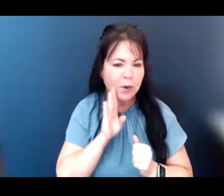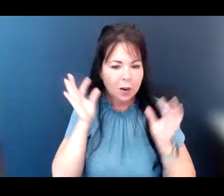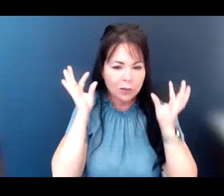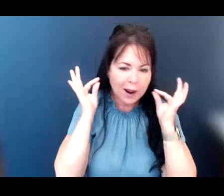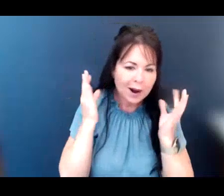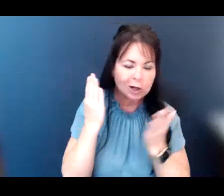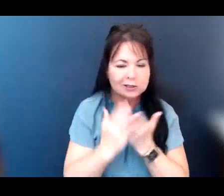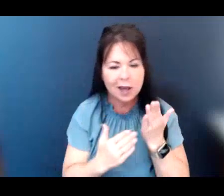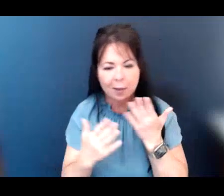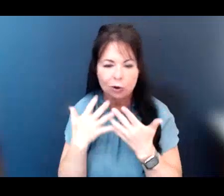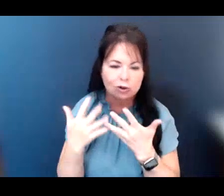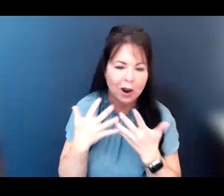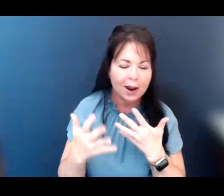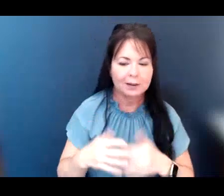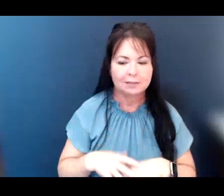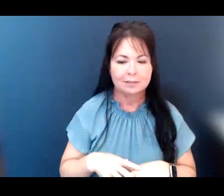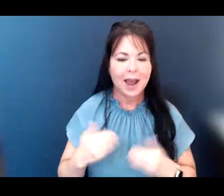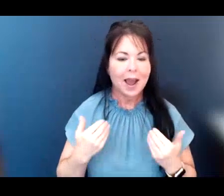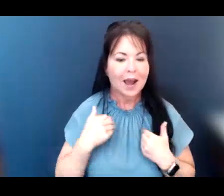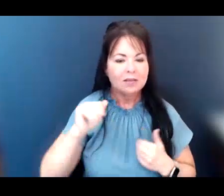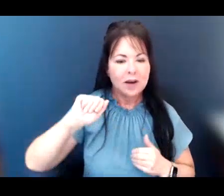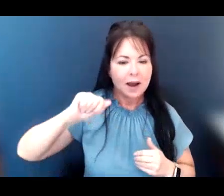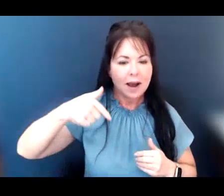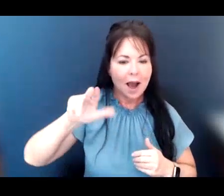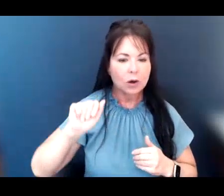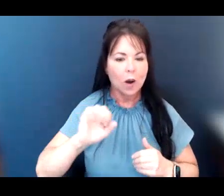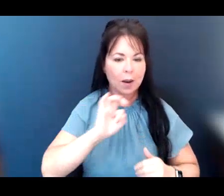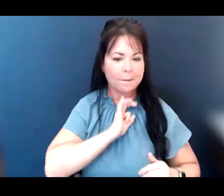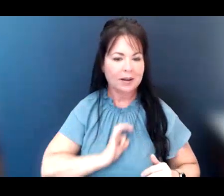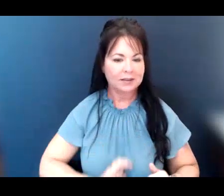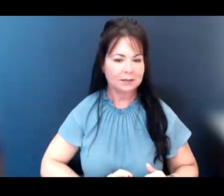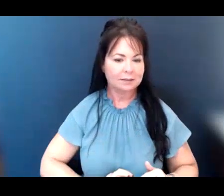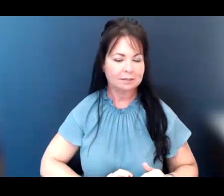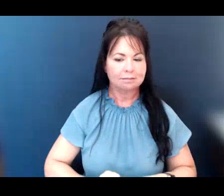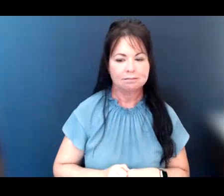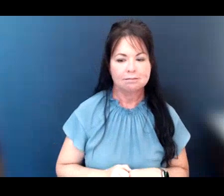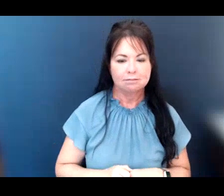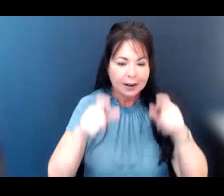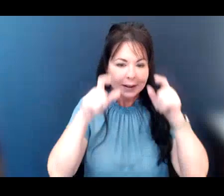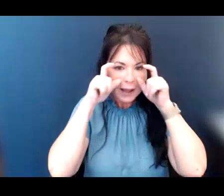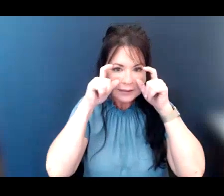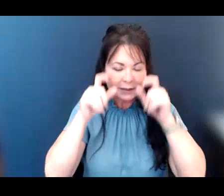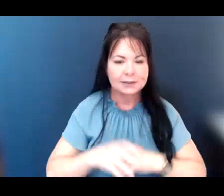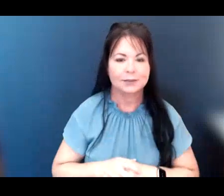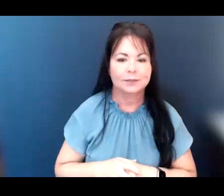And I'm wearing an aqua button-down shirt today. I have the public health week emblem in the background.